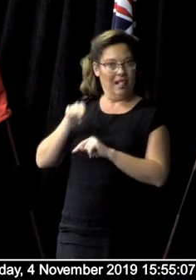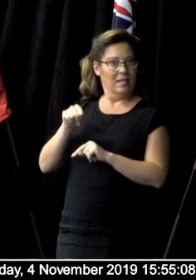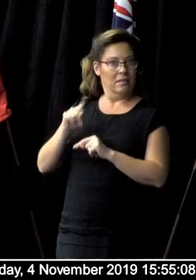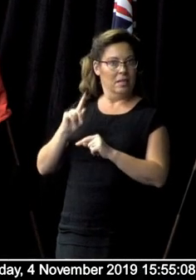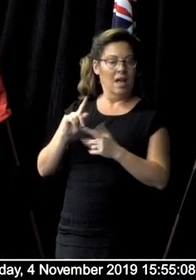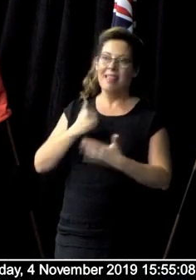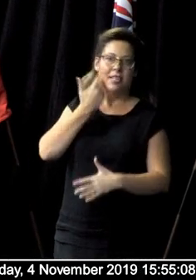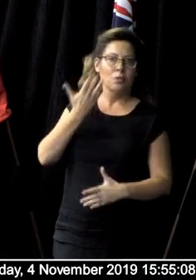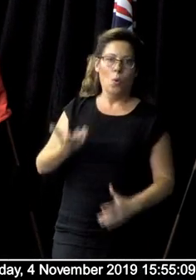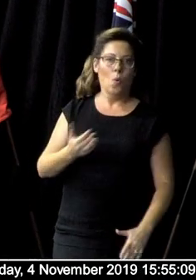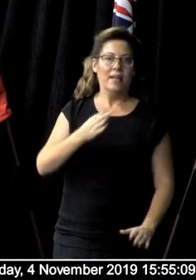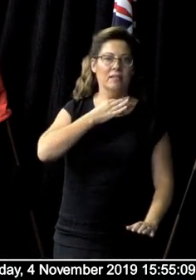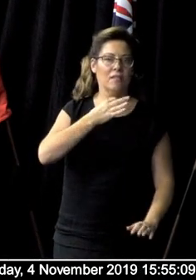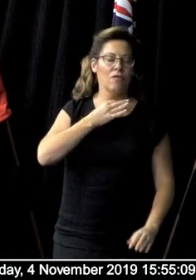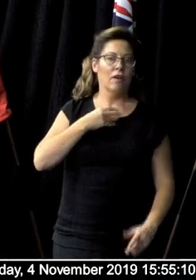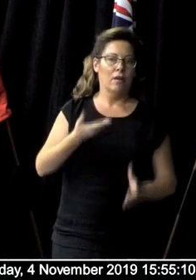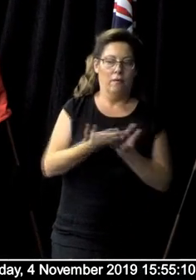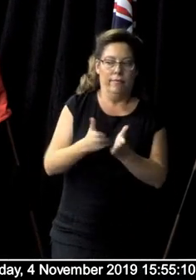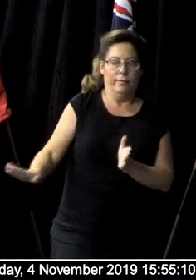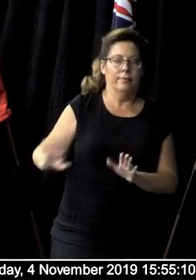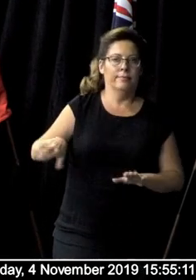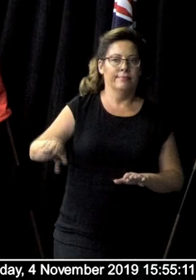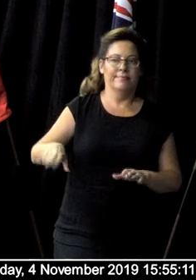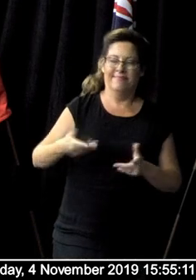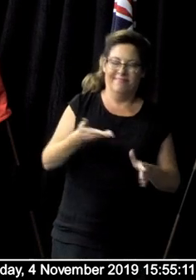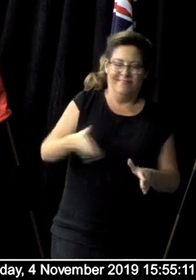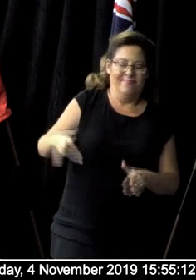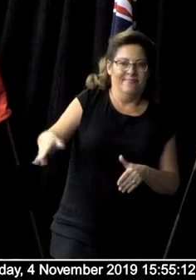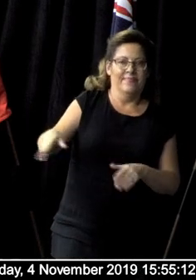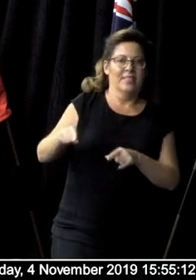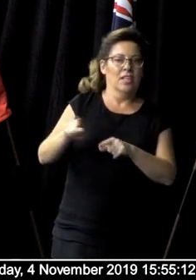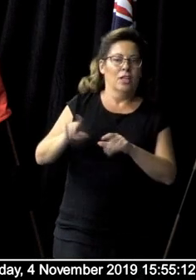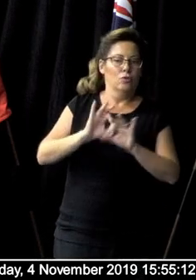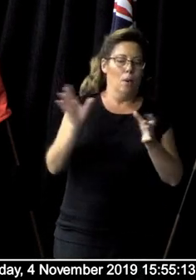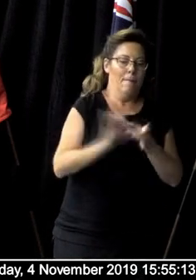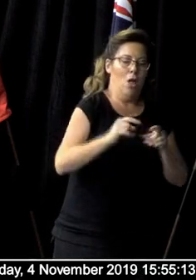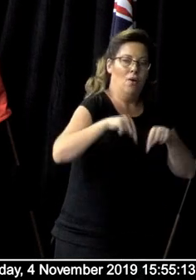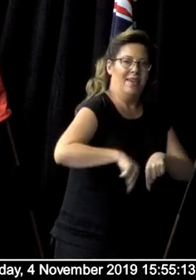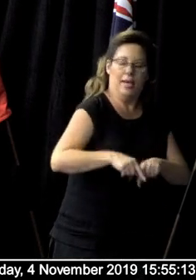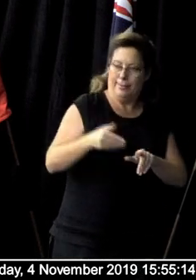exclusion, that there will always be coercion placed on families to take that